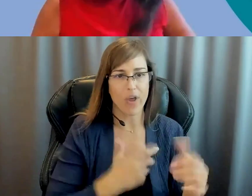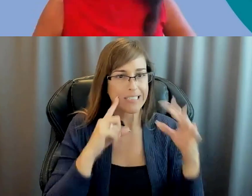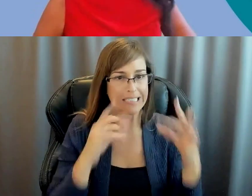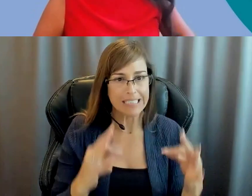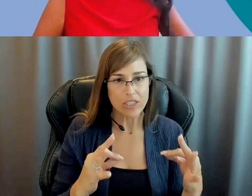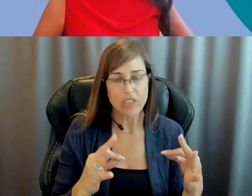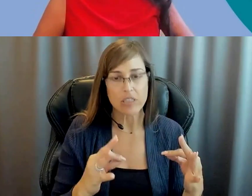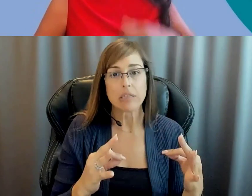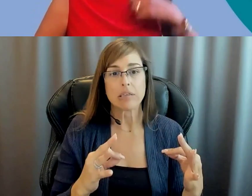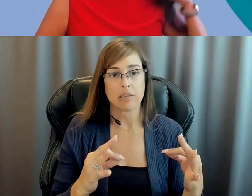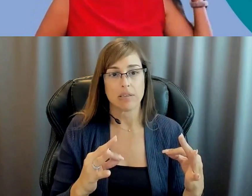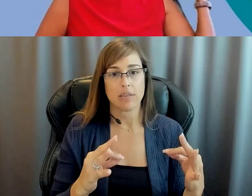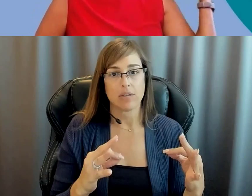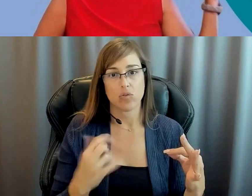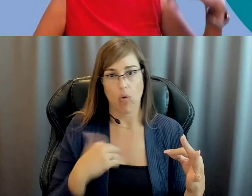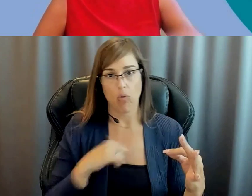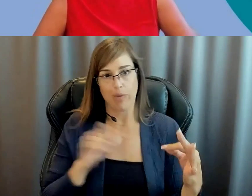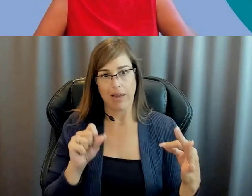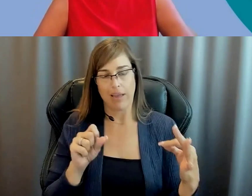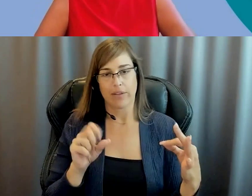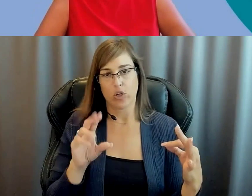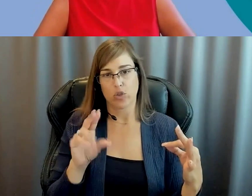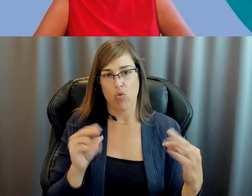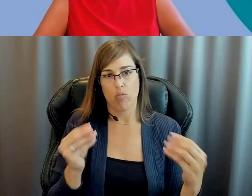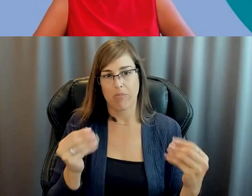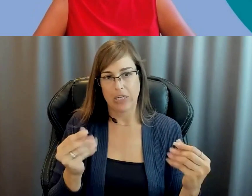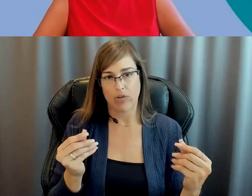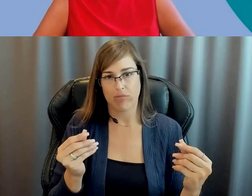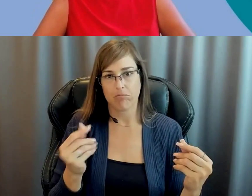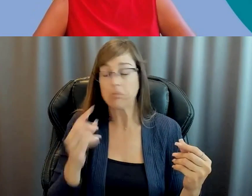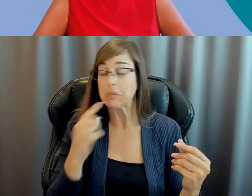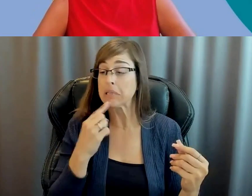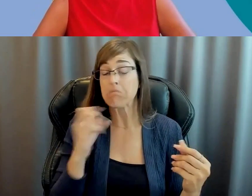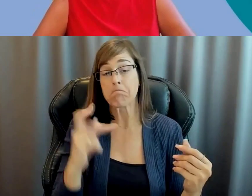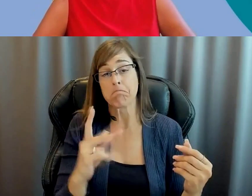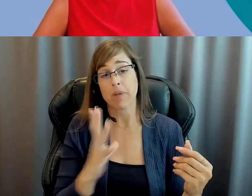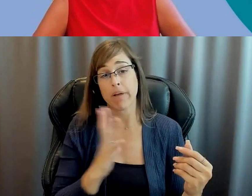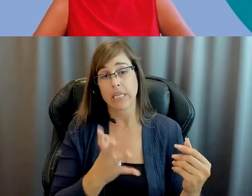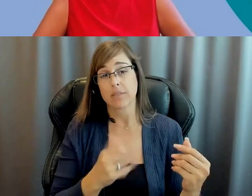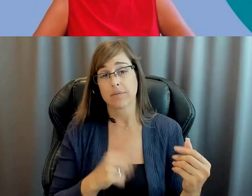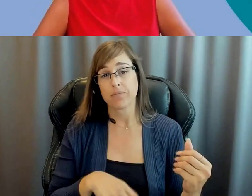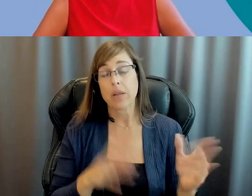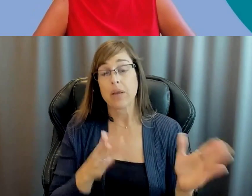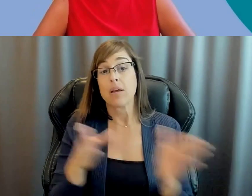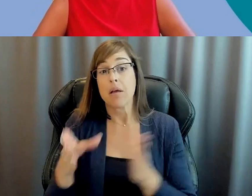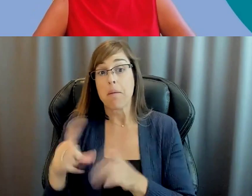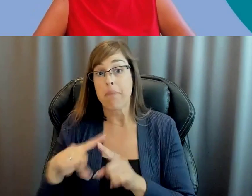so we can go, "There's no materiality." We usually say, "Okay, fine." But if it is material and they said,